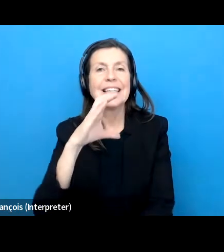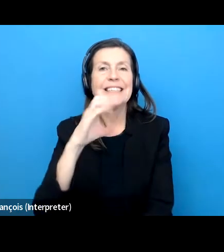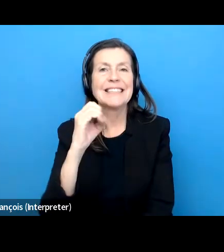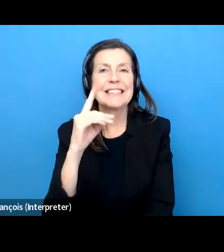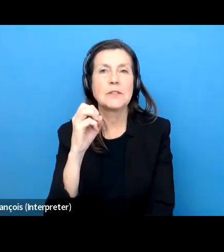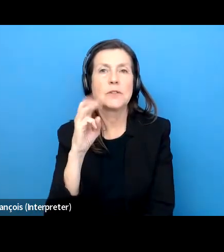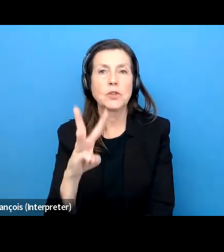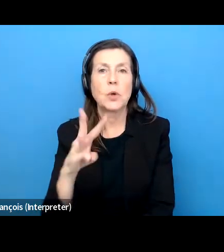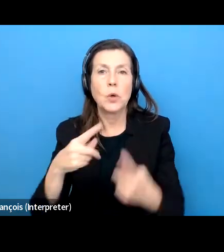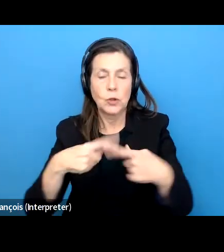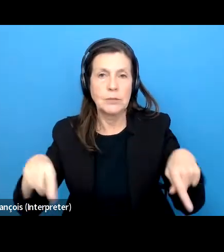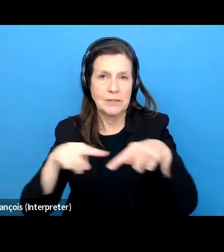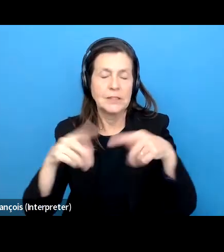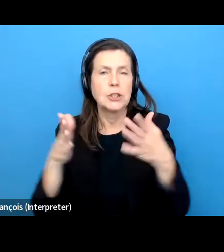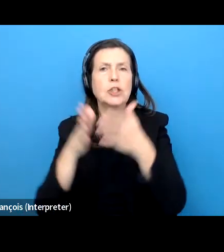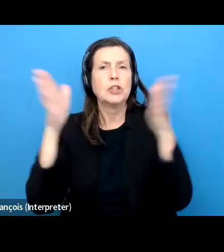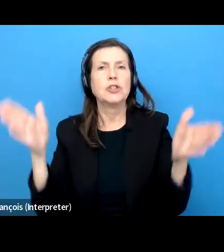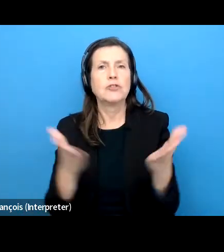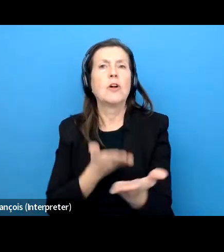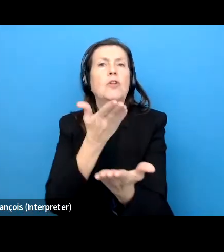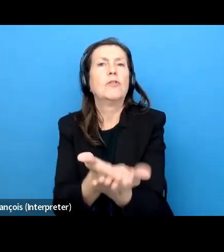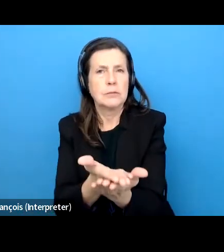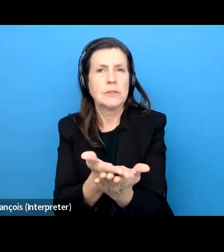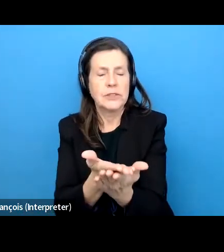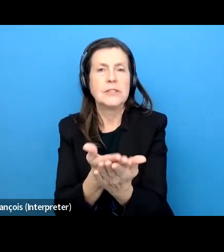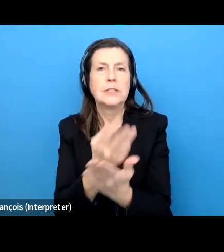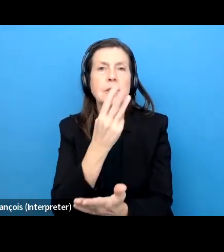which Dalia Leinarte was talking about,